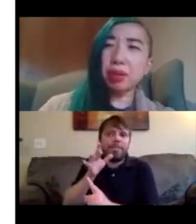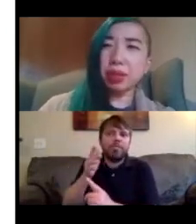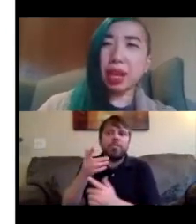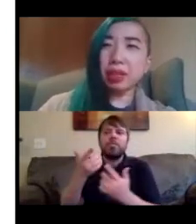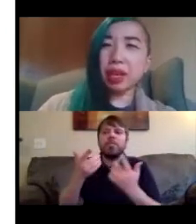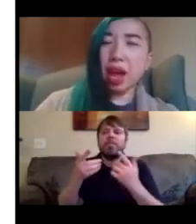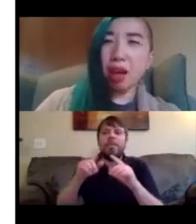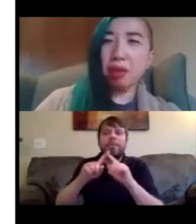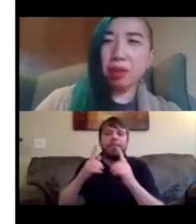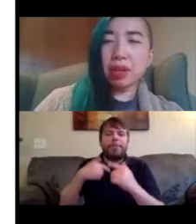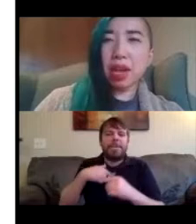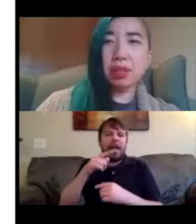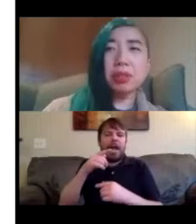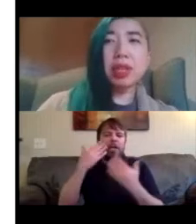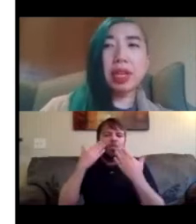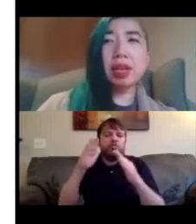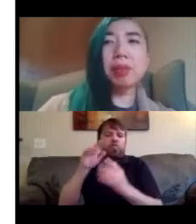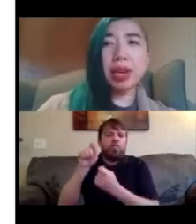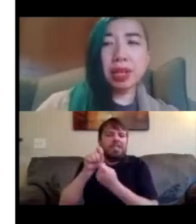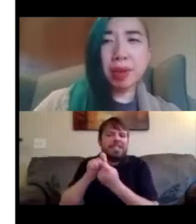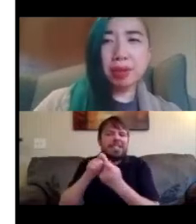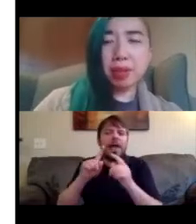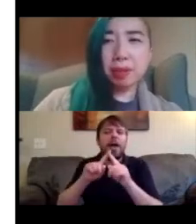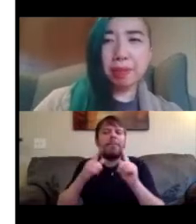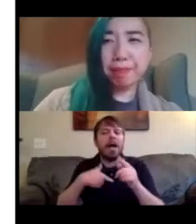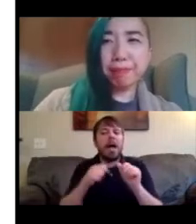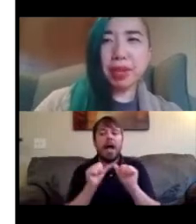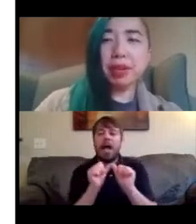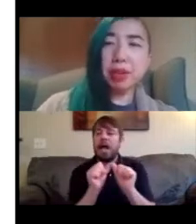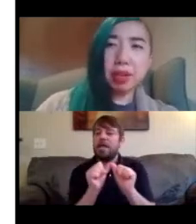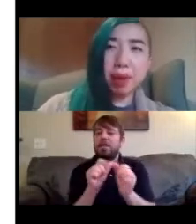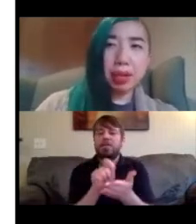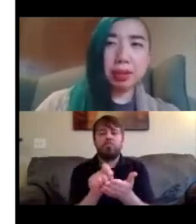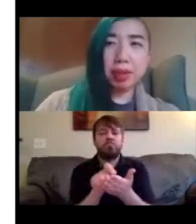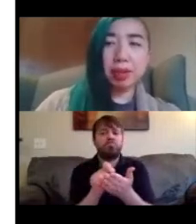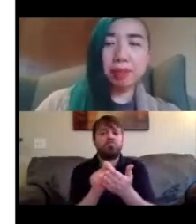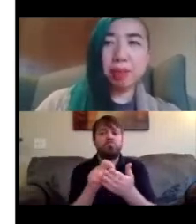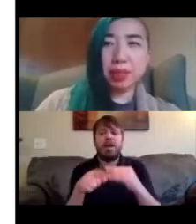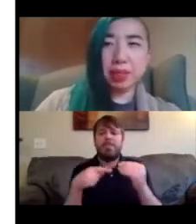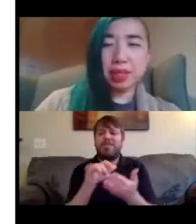exactly how. I just know that I keep writing about them, and I know it impacts me in my present day,